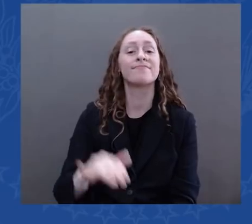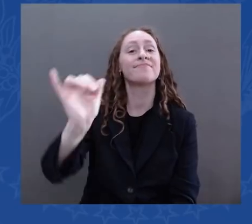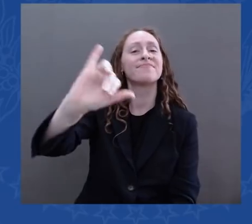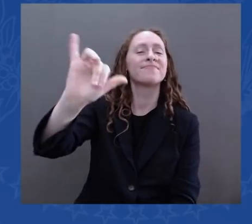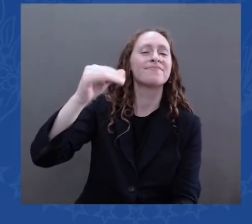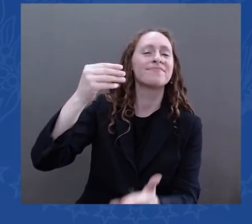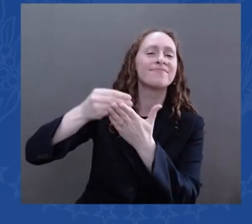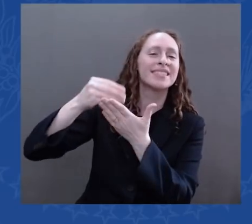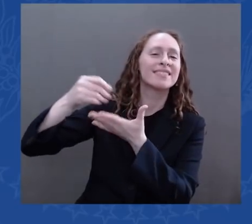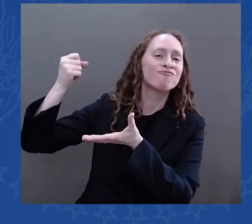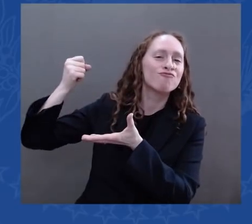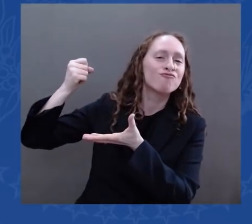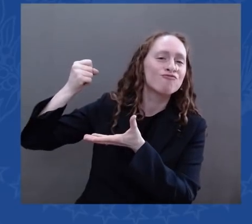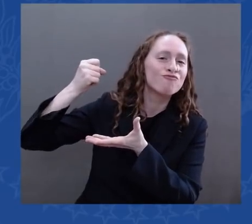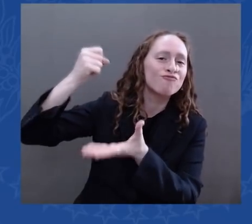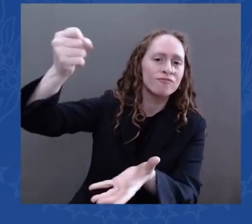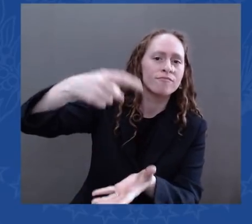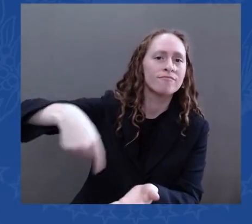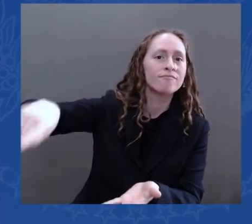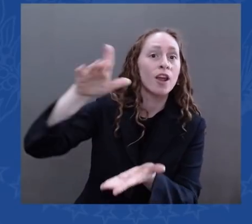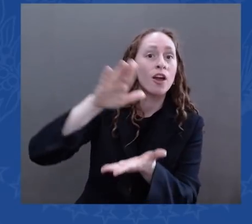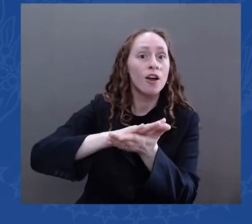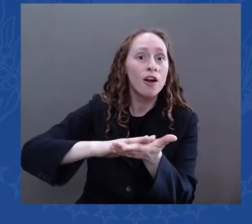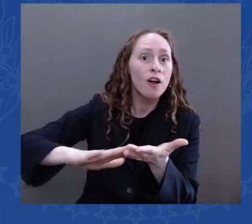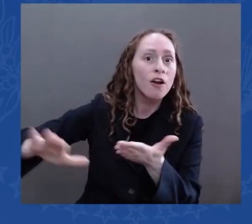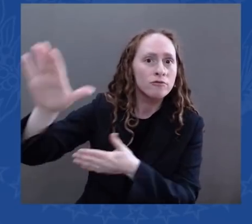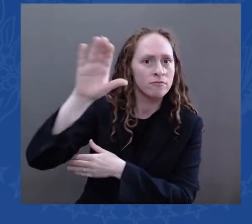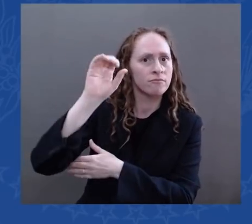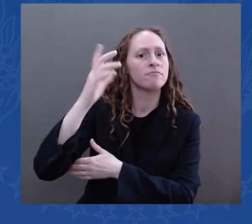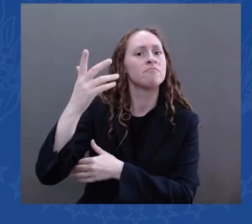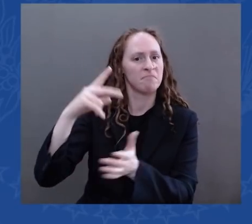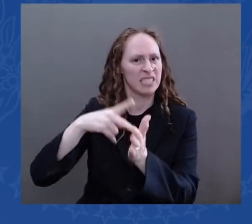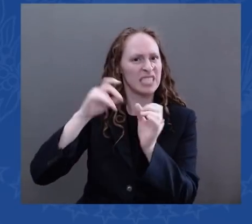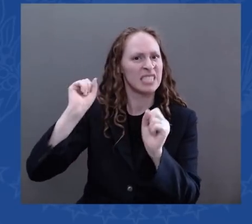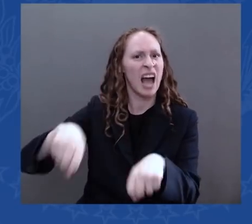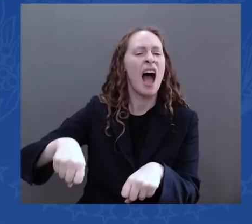And it helps more than 8 million students who rely on Pell Grants pay for college.